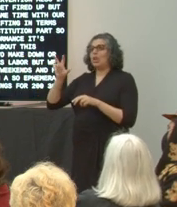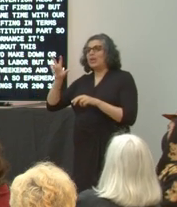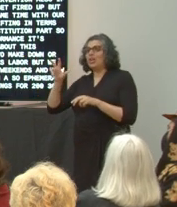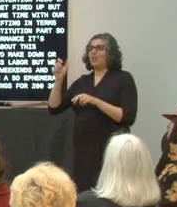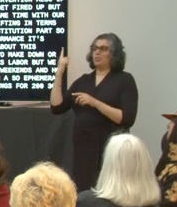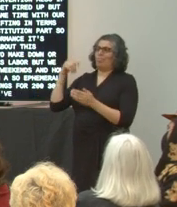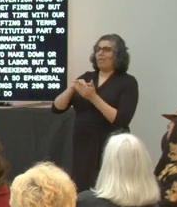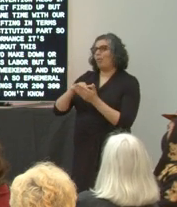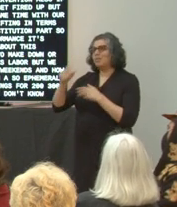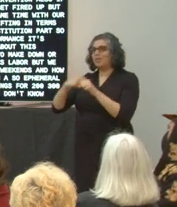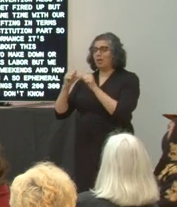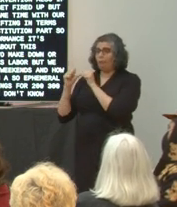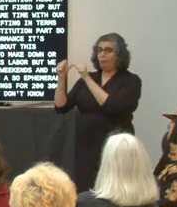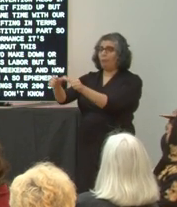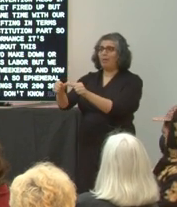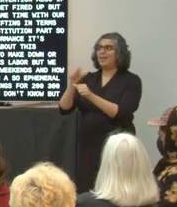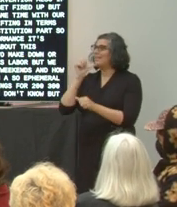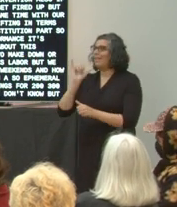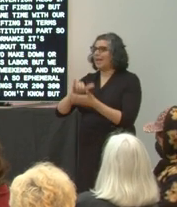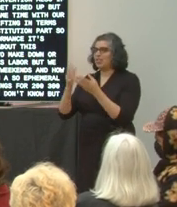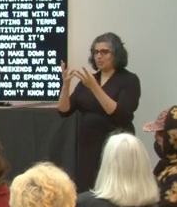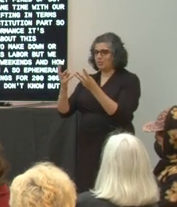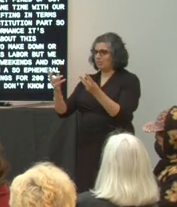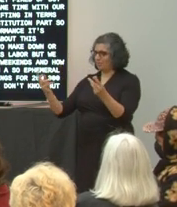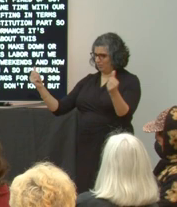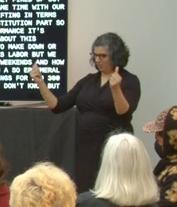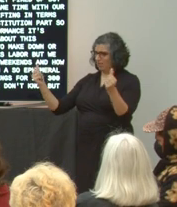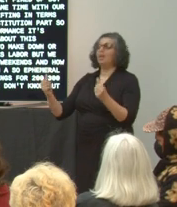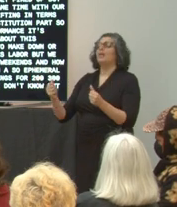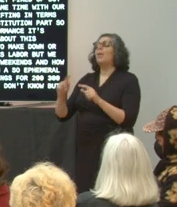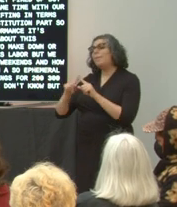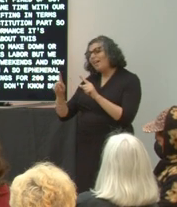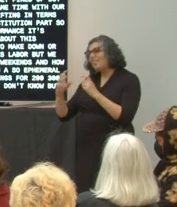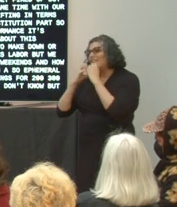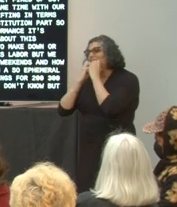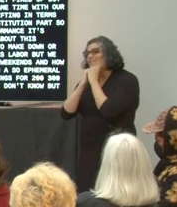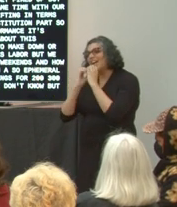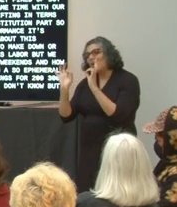years. I don't know. But there's a value to it, too. So how do we